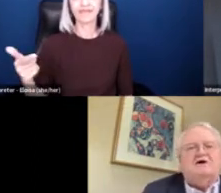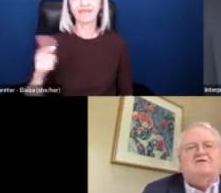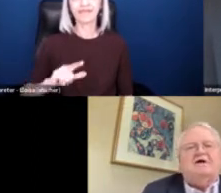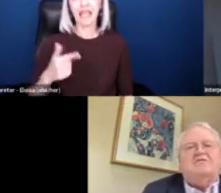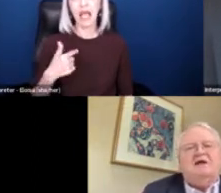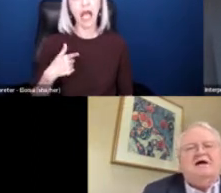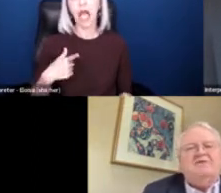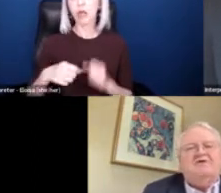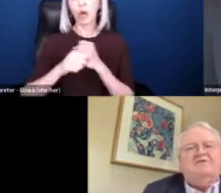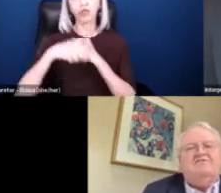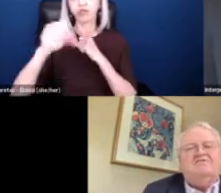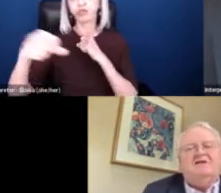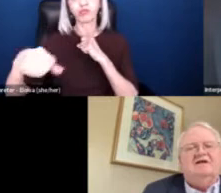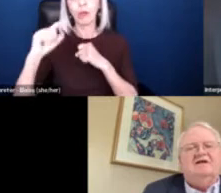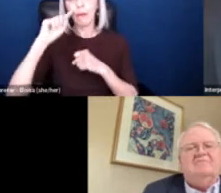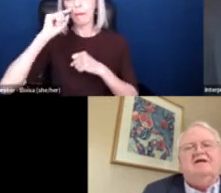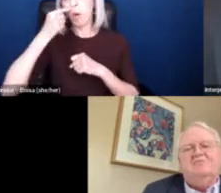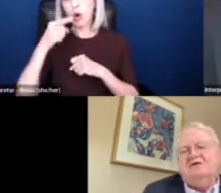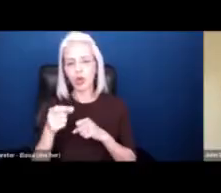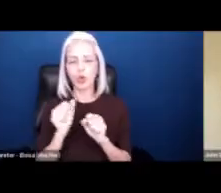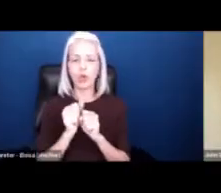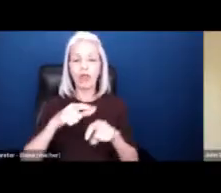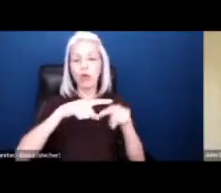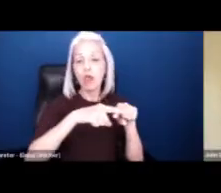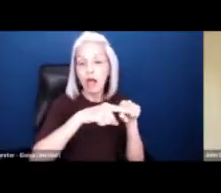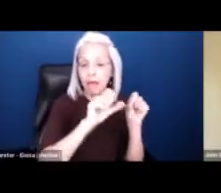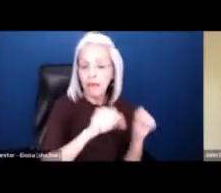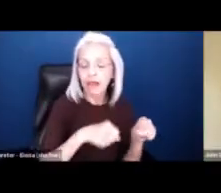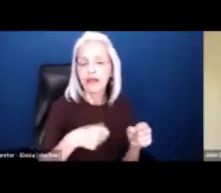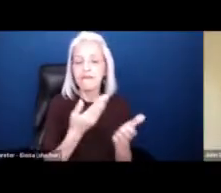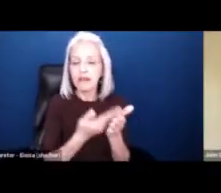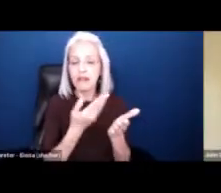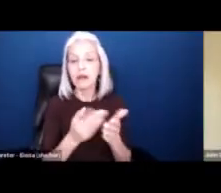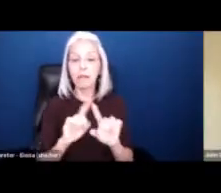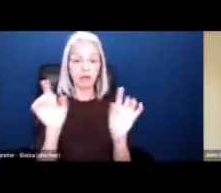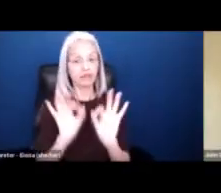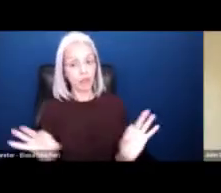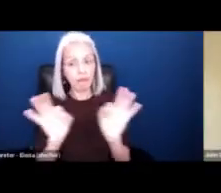talk about reliability and validity. But it really is important when you're using a screening that you know that